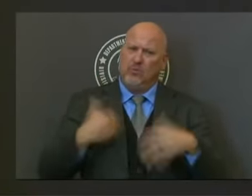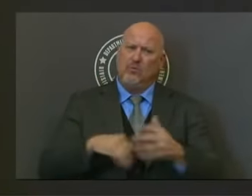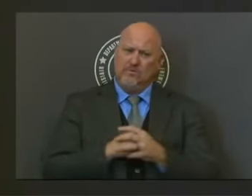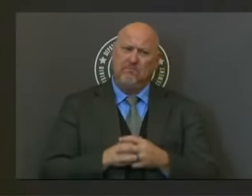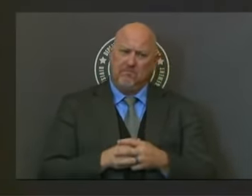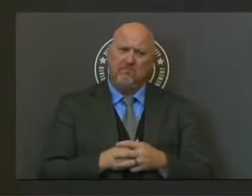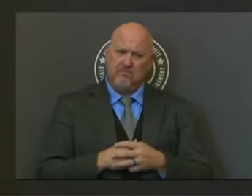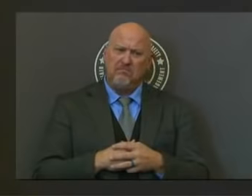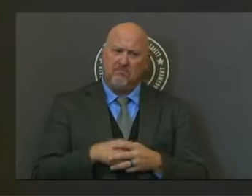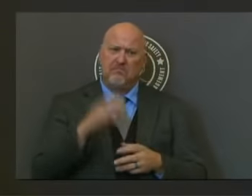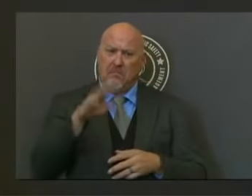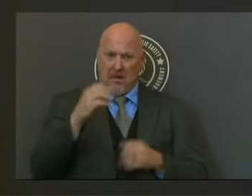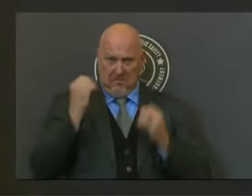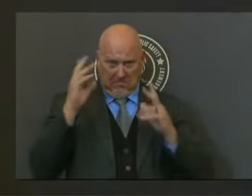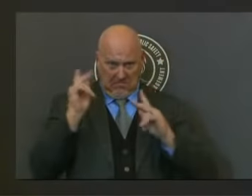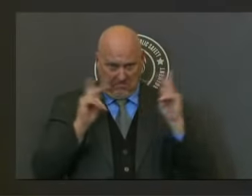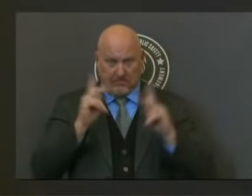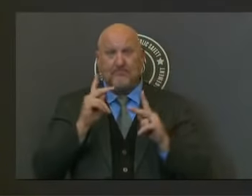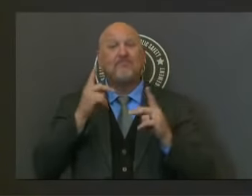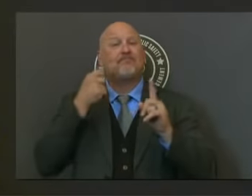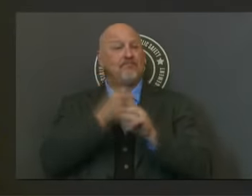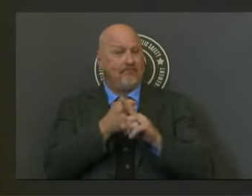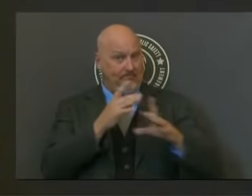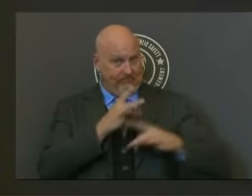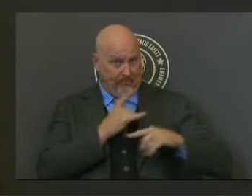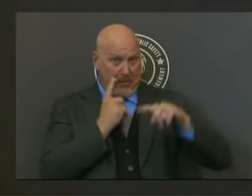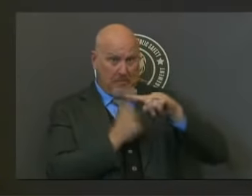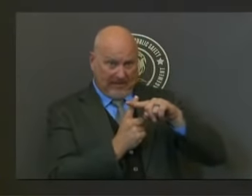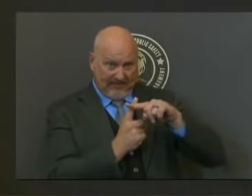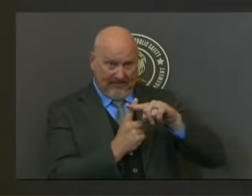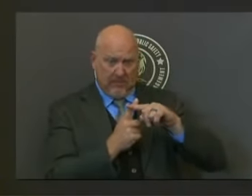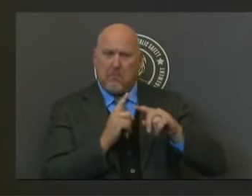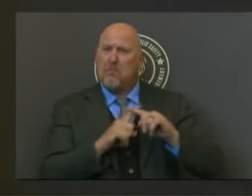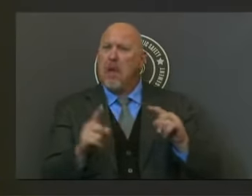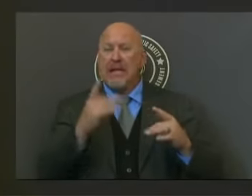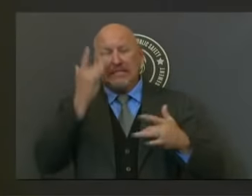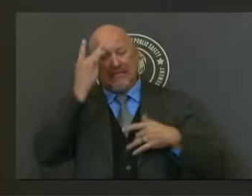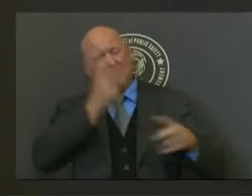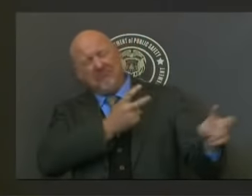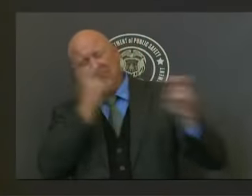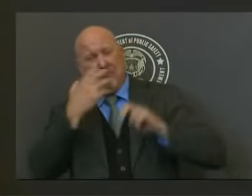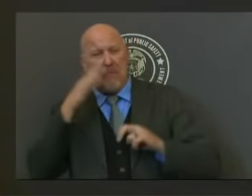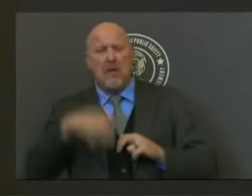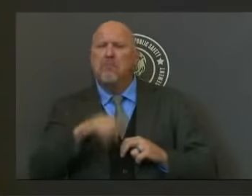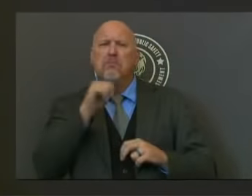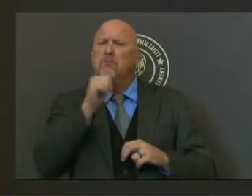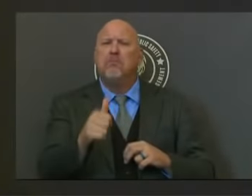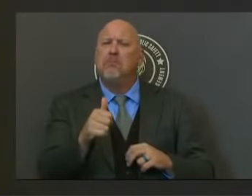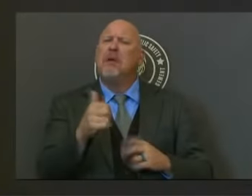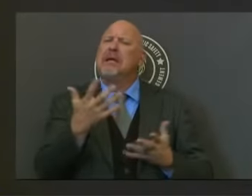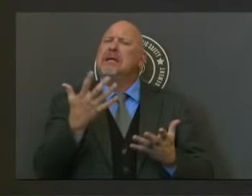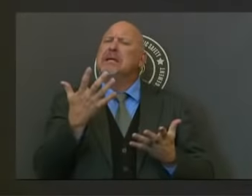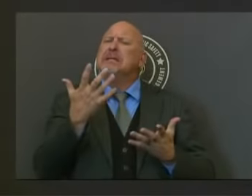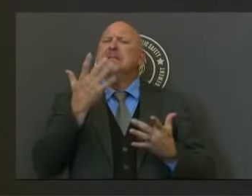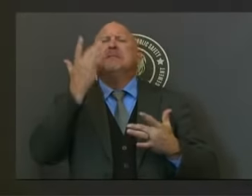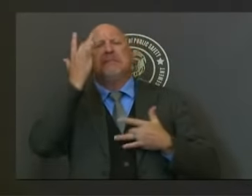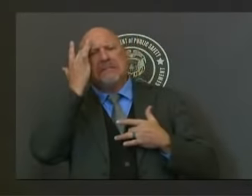symptoms many will get infected and and we'll have severe symptoms for